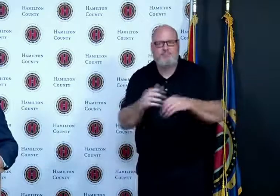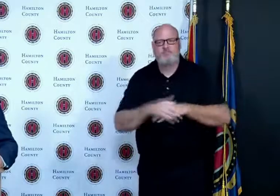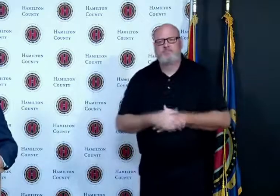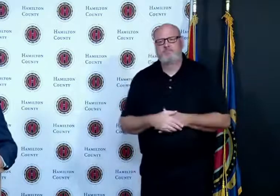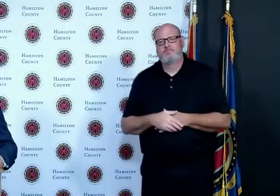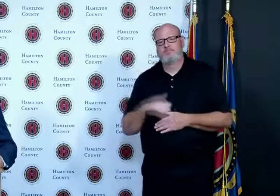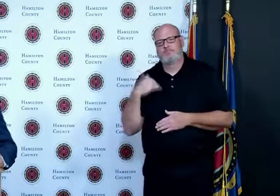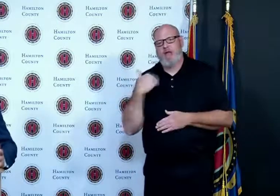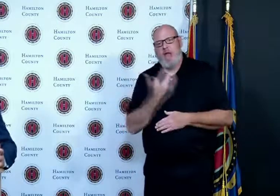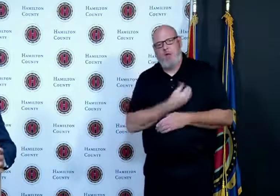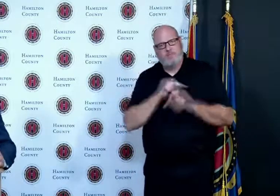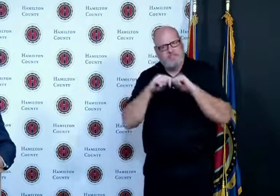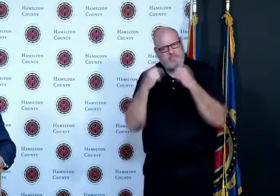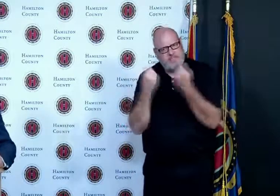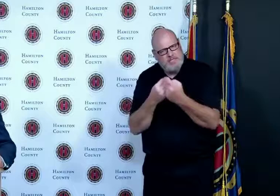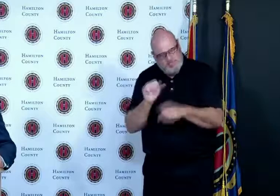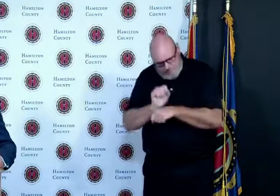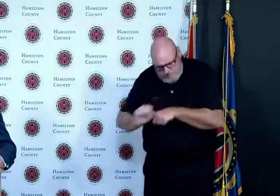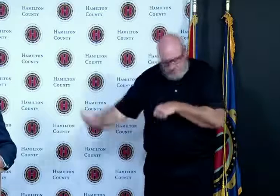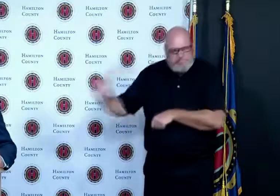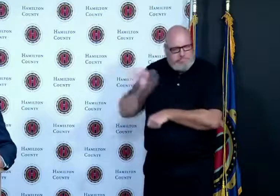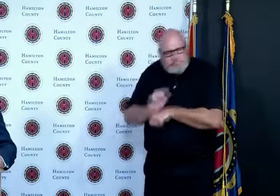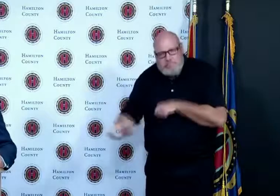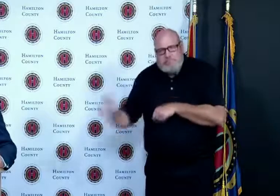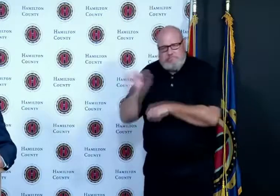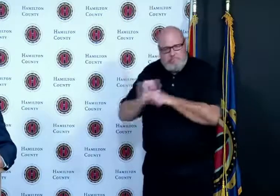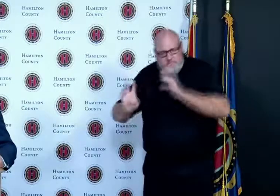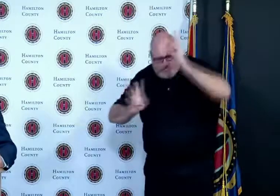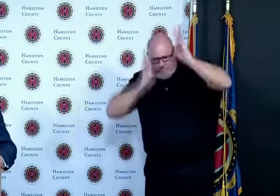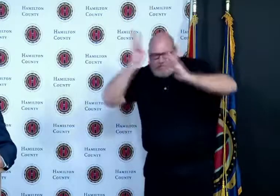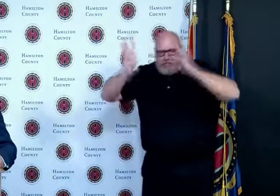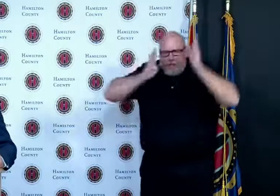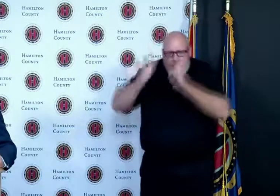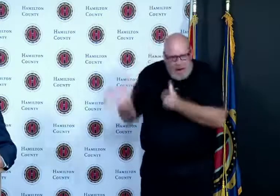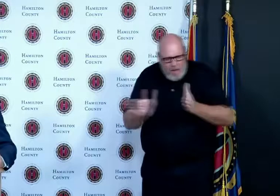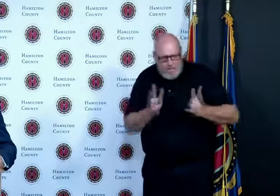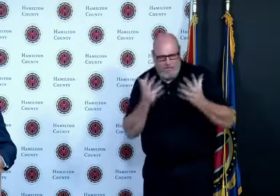get vaccine out to our communities and we've been trying to make sure that our vaccine is accessible